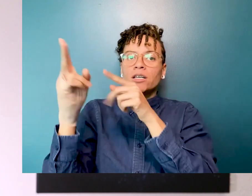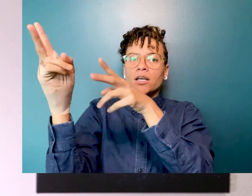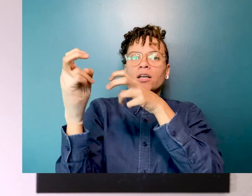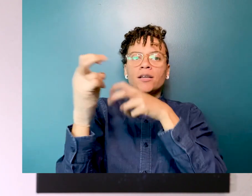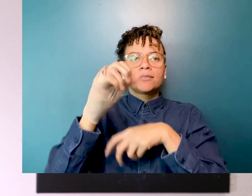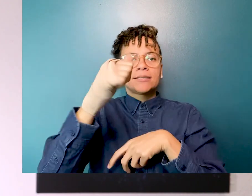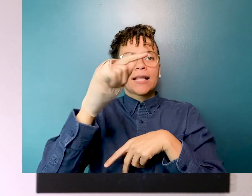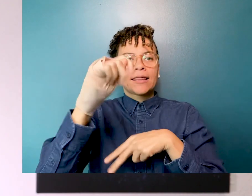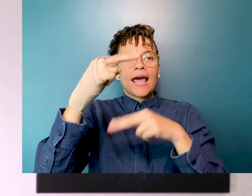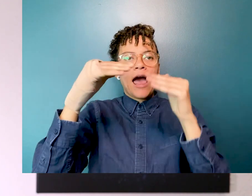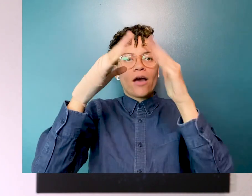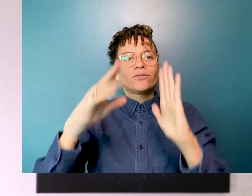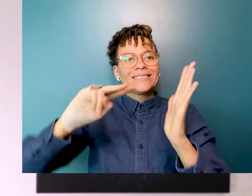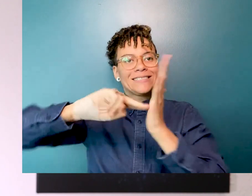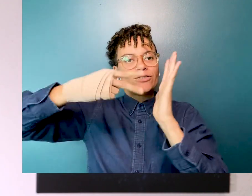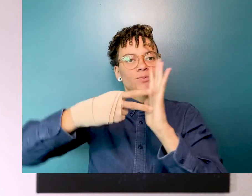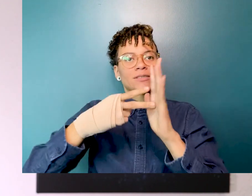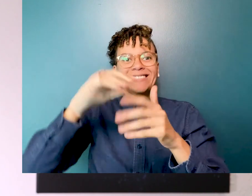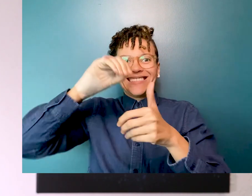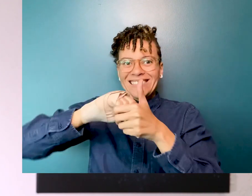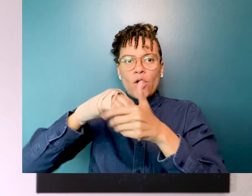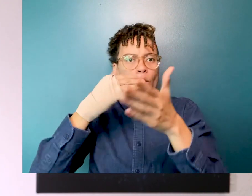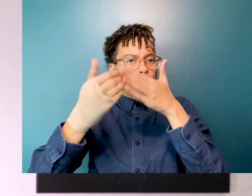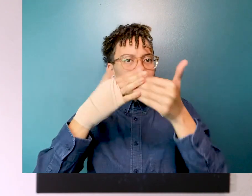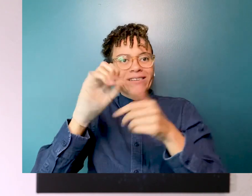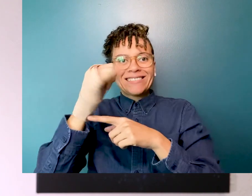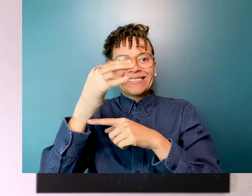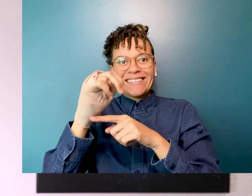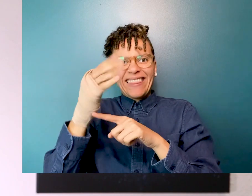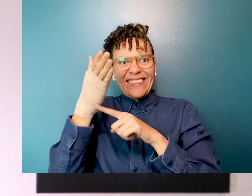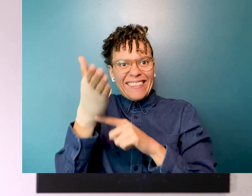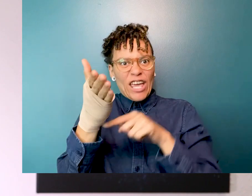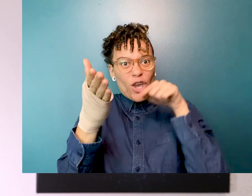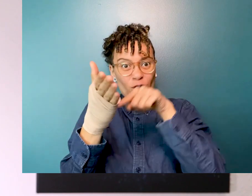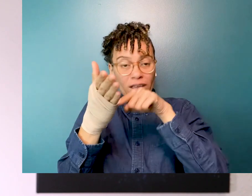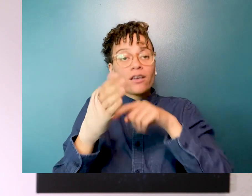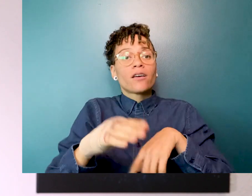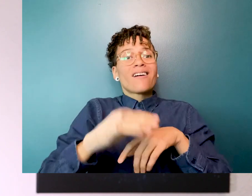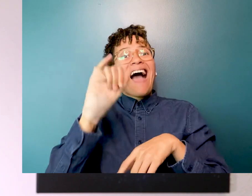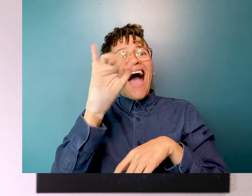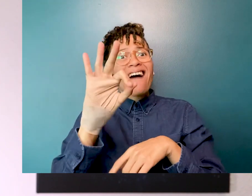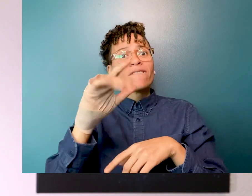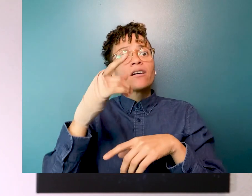And what happens is that the degree of the Midheaven will import 10th house significations